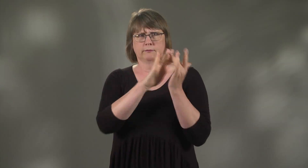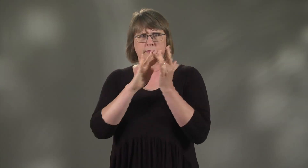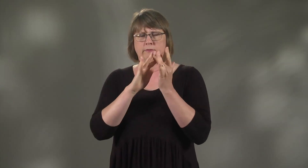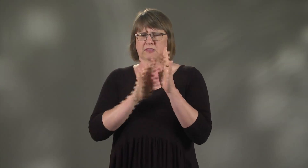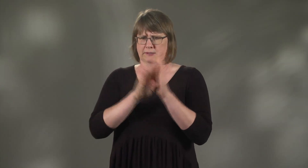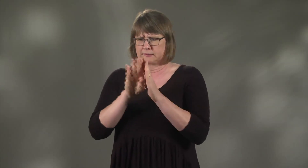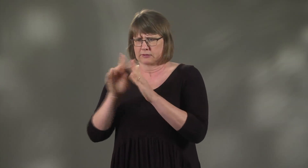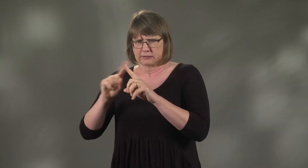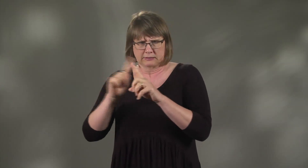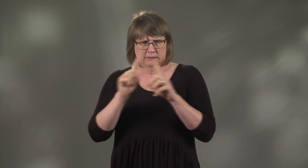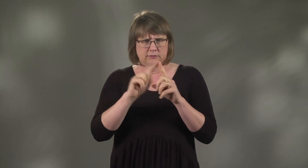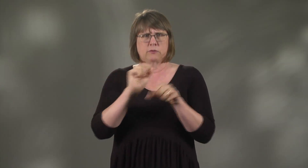in different workplaces.